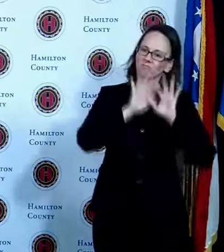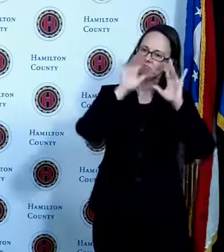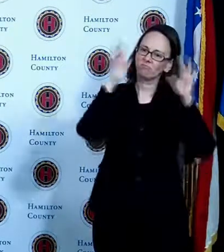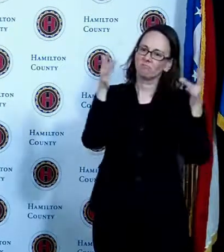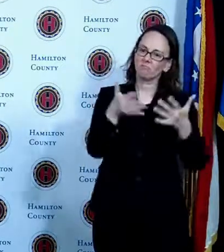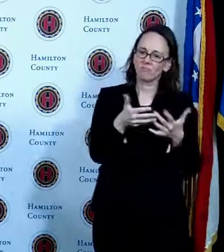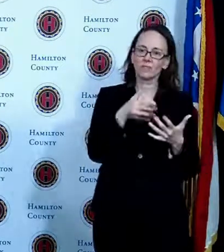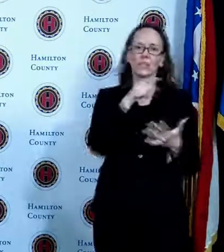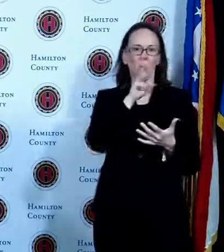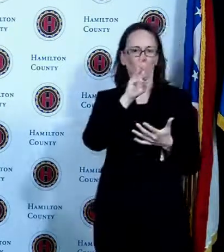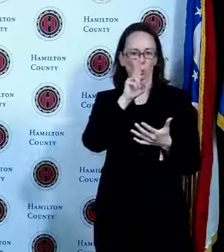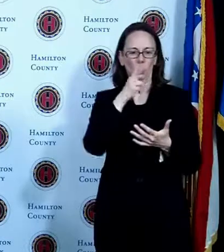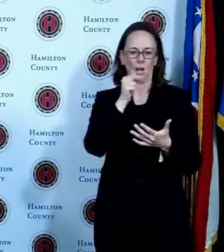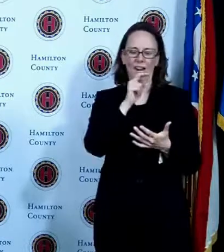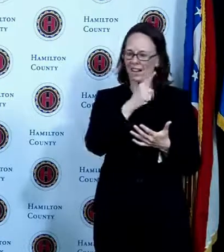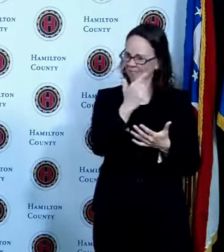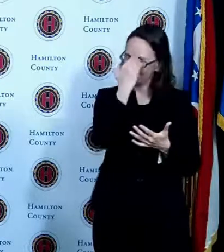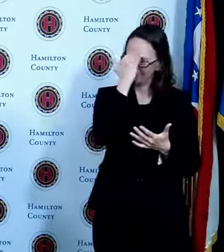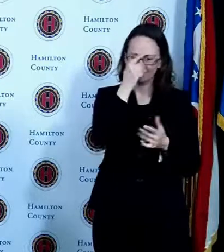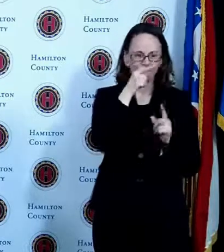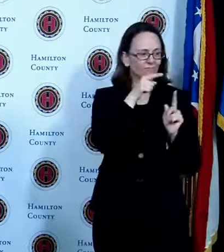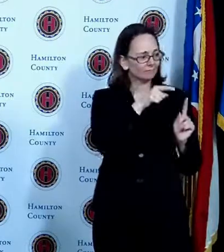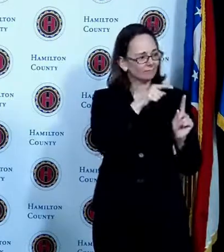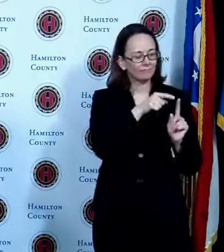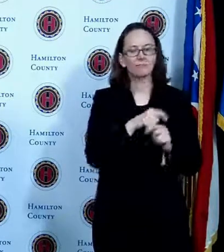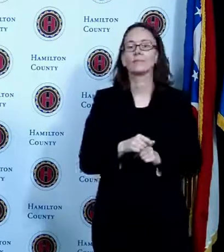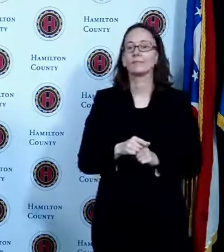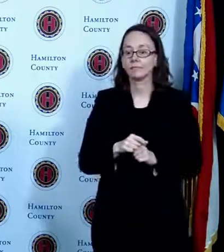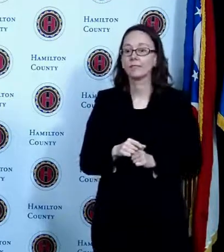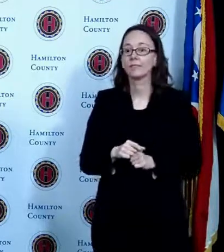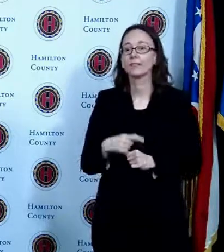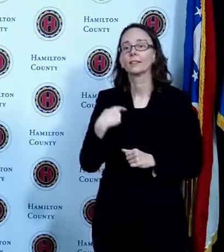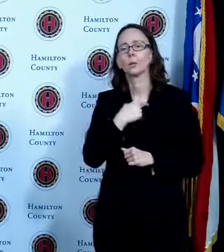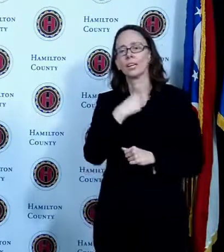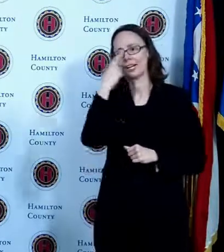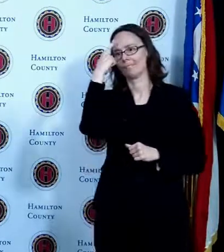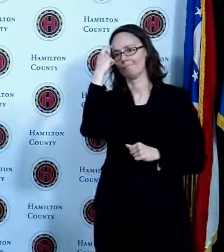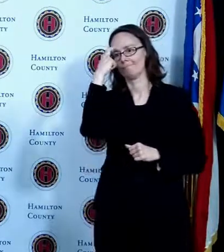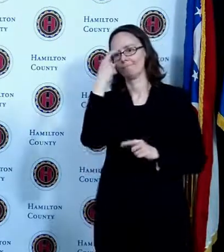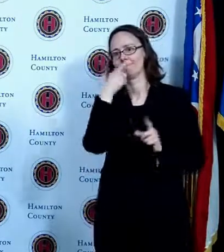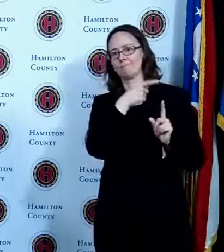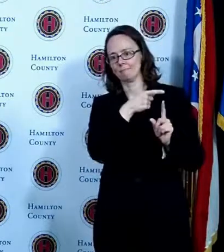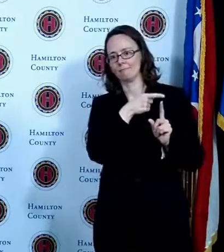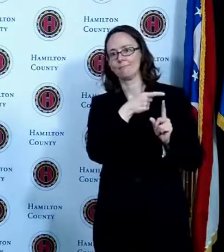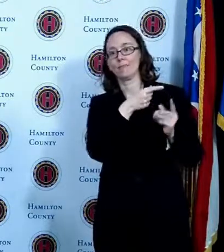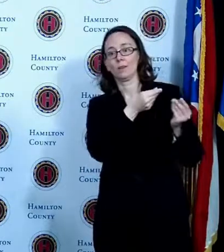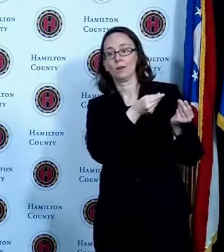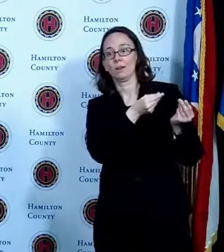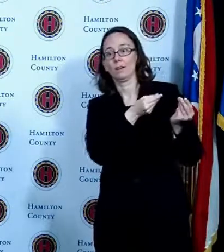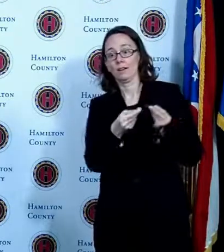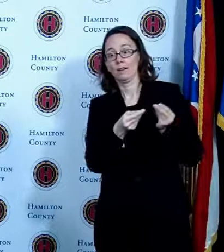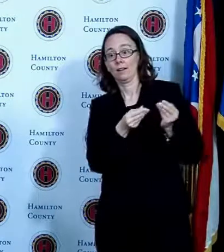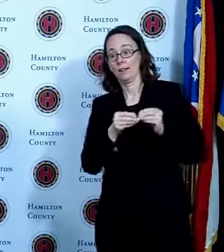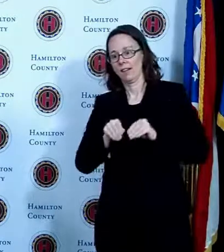to stay at home order the Coalition decided to start meeting the steering committee decided to start meeting every week we knew that the stay-at-home